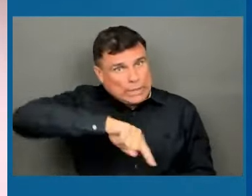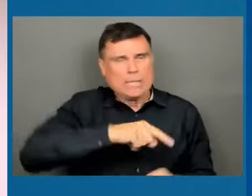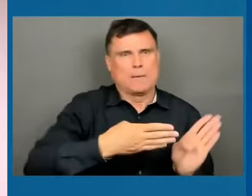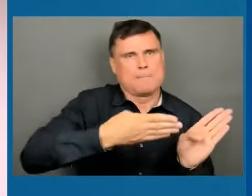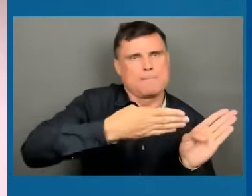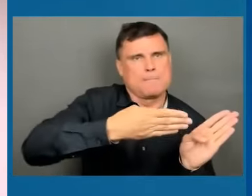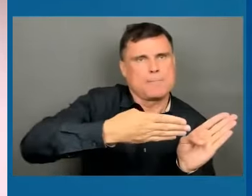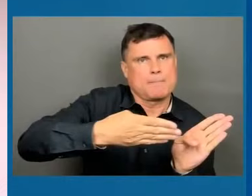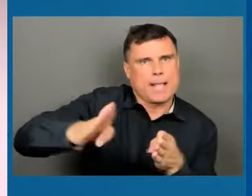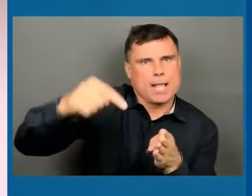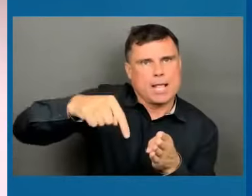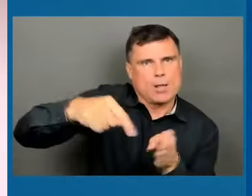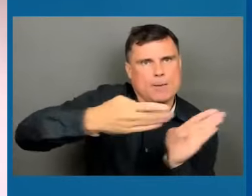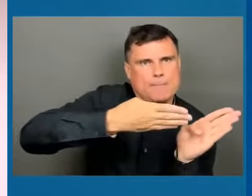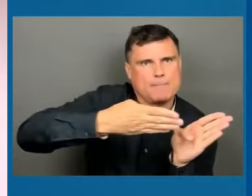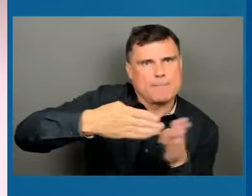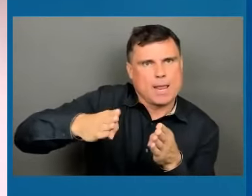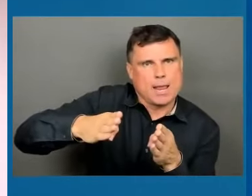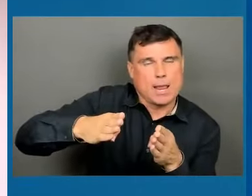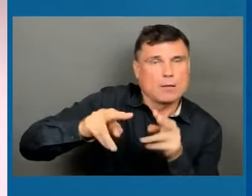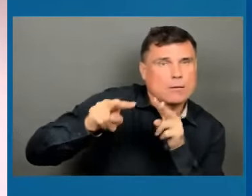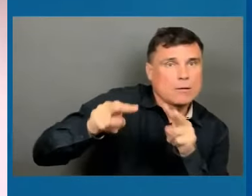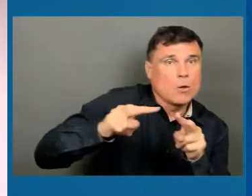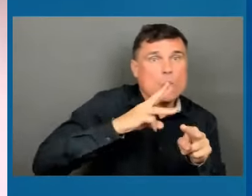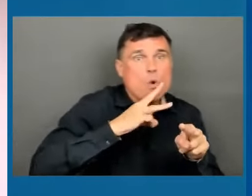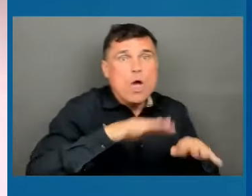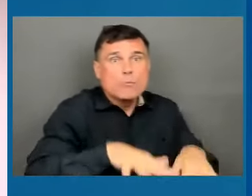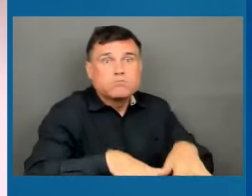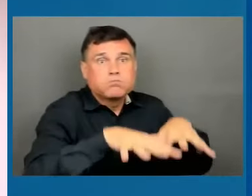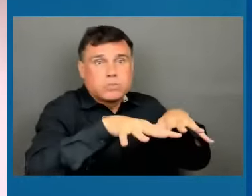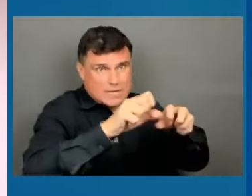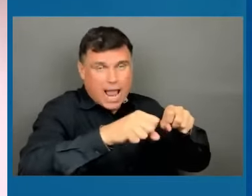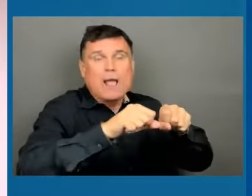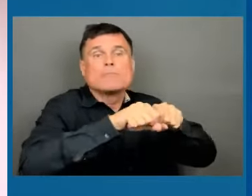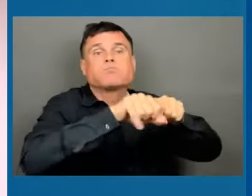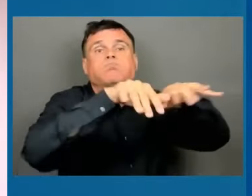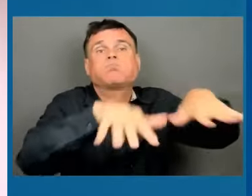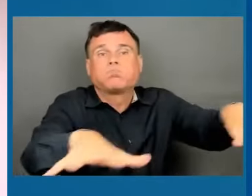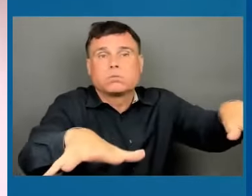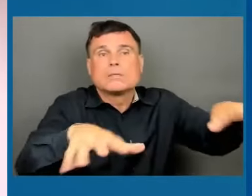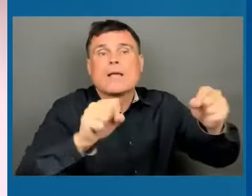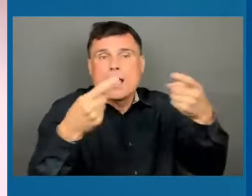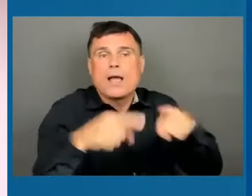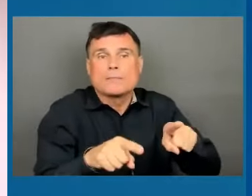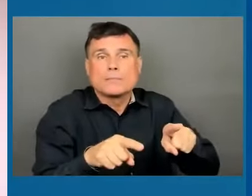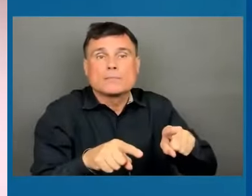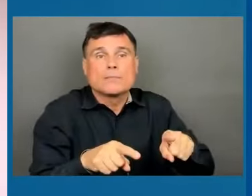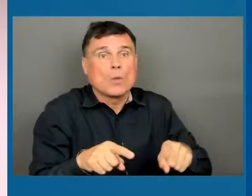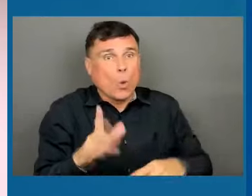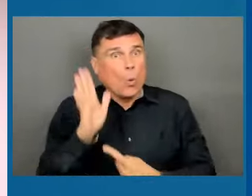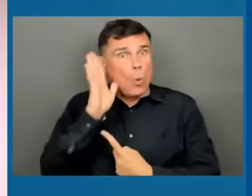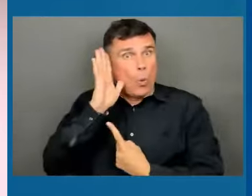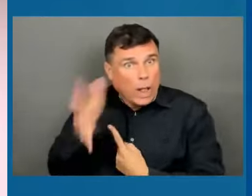season. And the risk this year with the snow pack that we have is elevated for areas like the